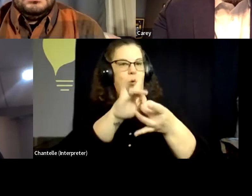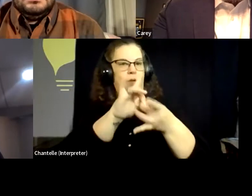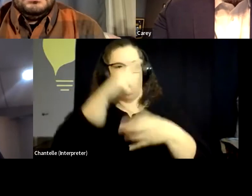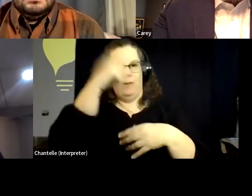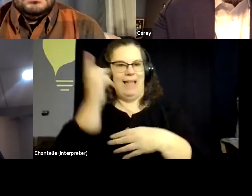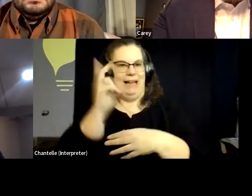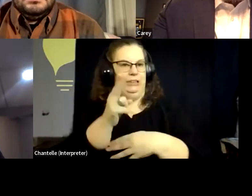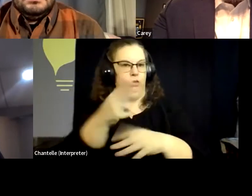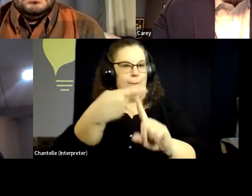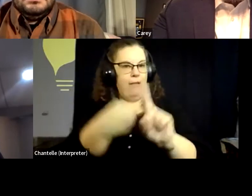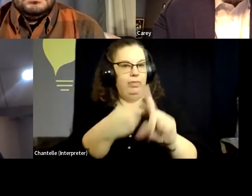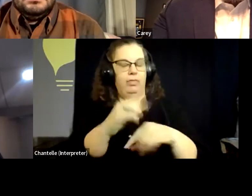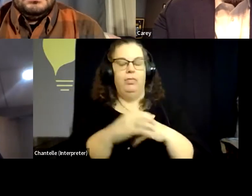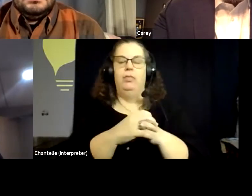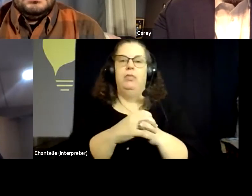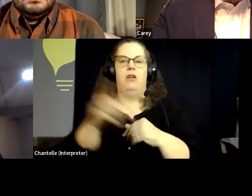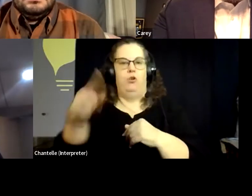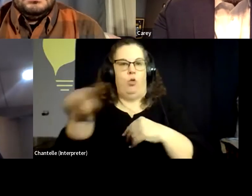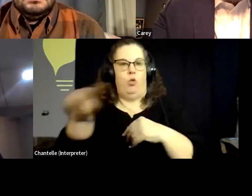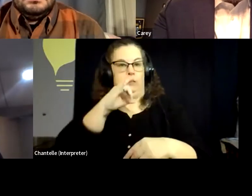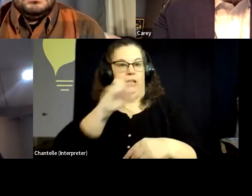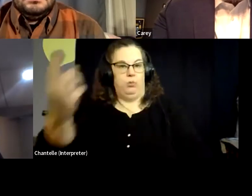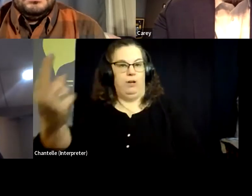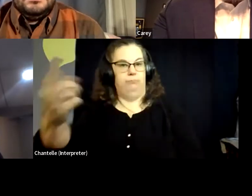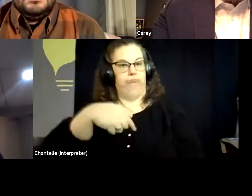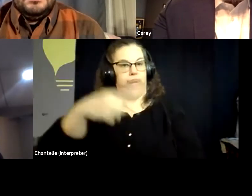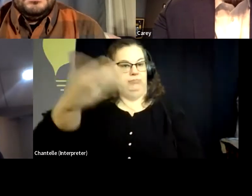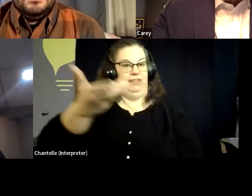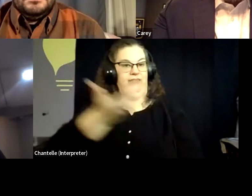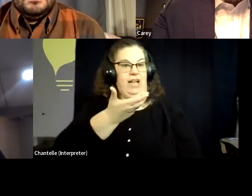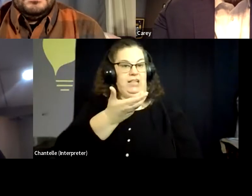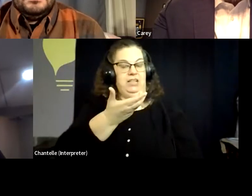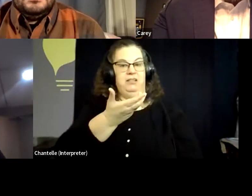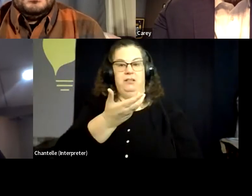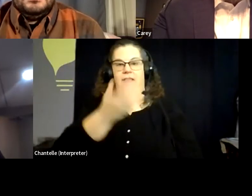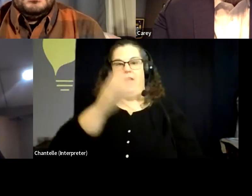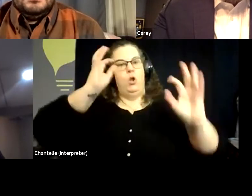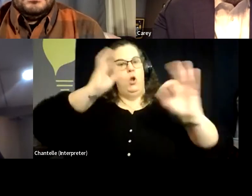, those kids were invited to enterprise center. They had no idea what they were in for